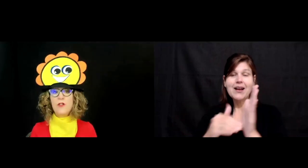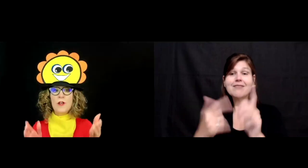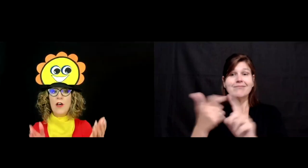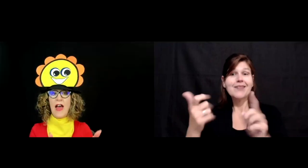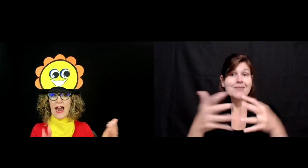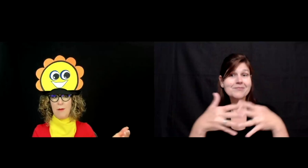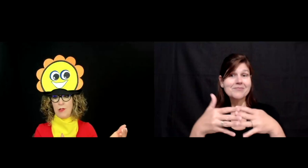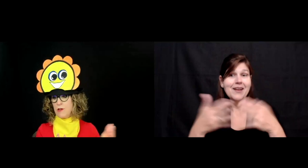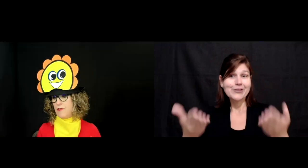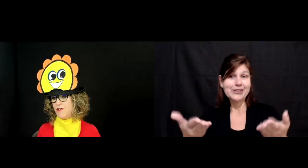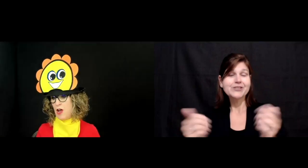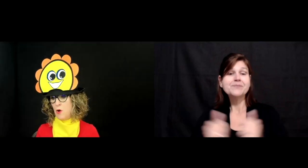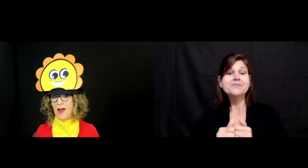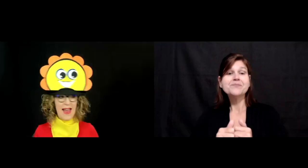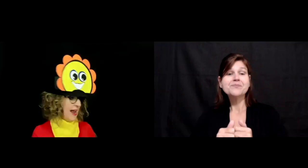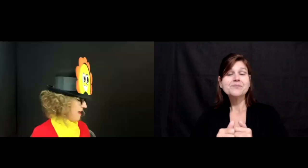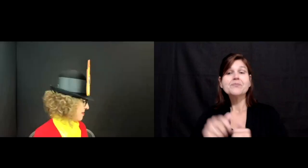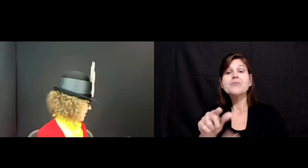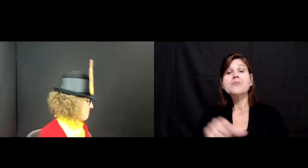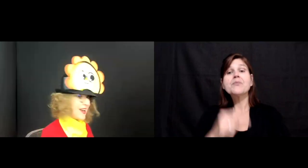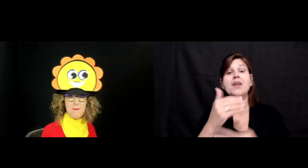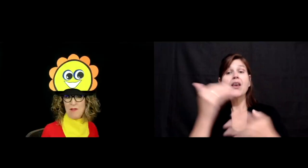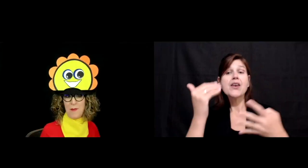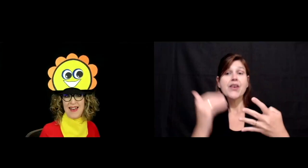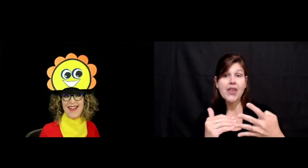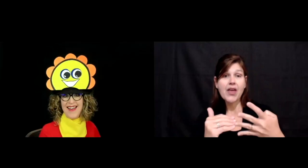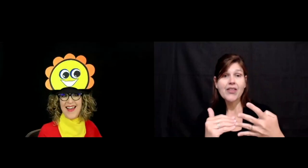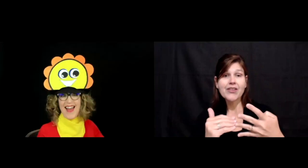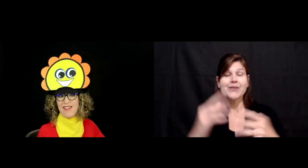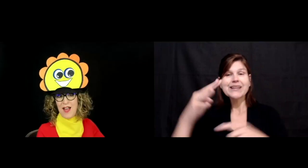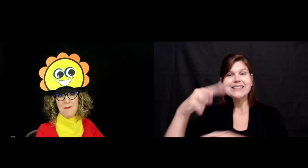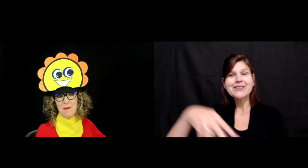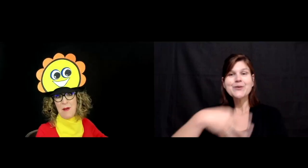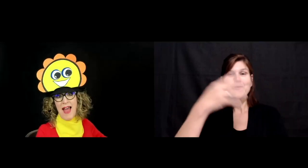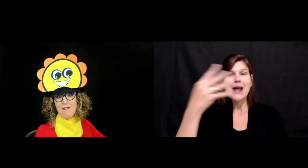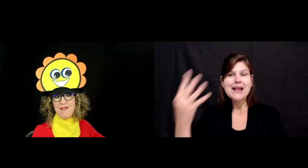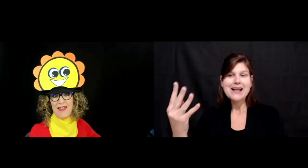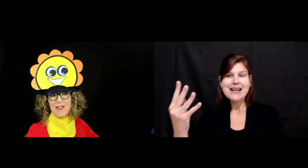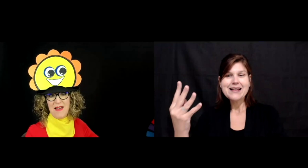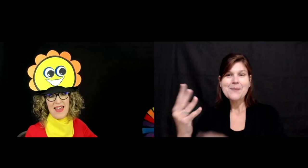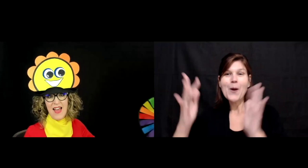So another element of the show is the rainbow spinner. And so many parents have said to me,